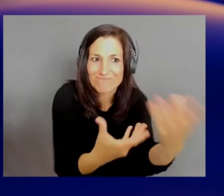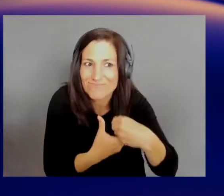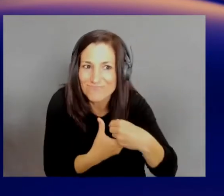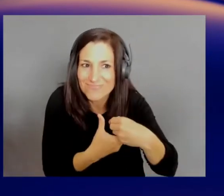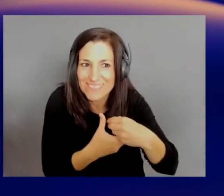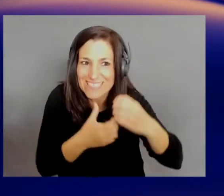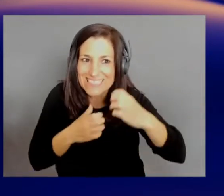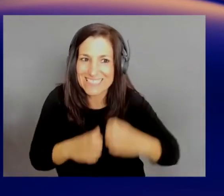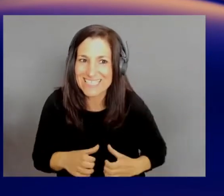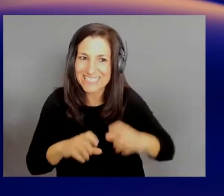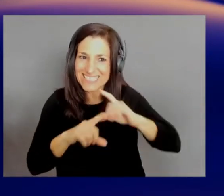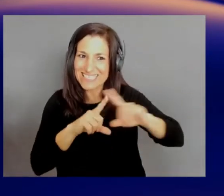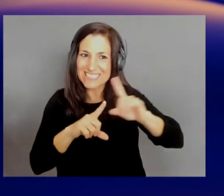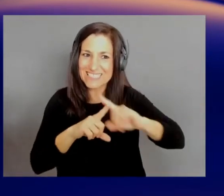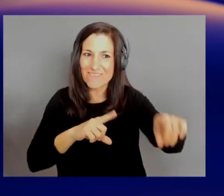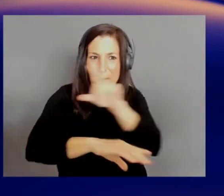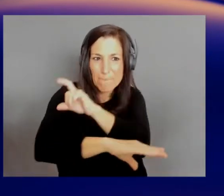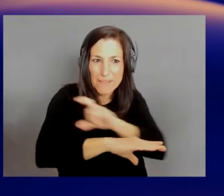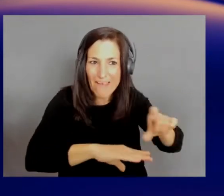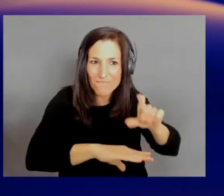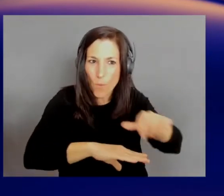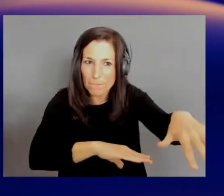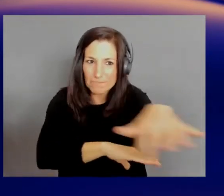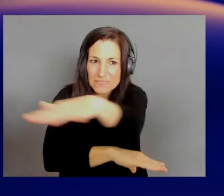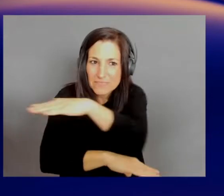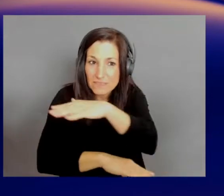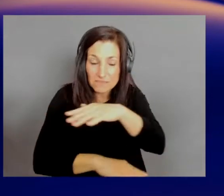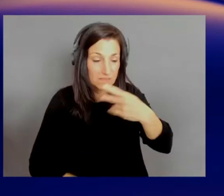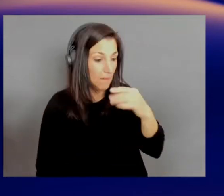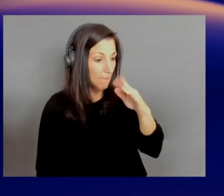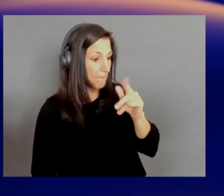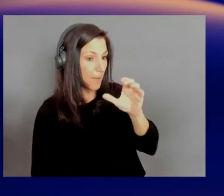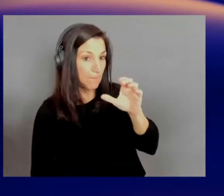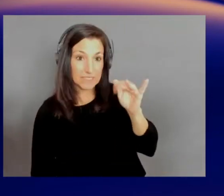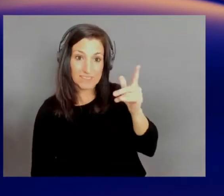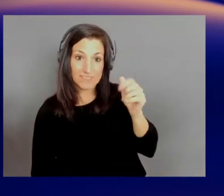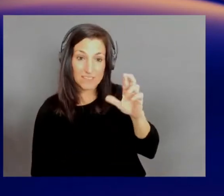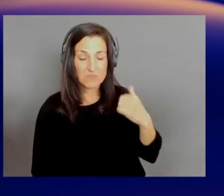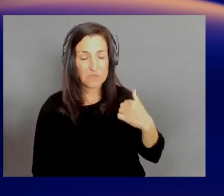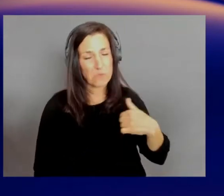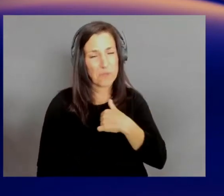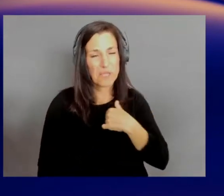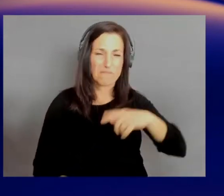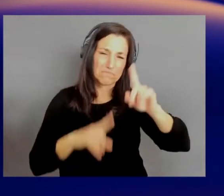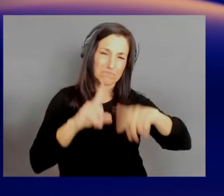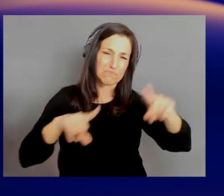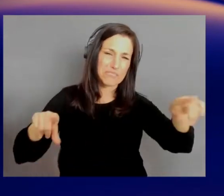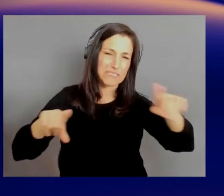and in public sector, we have various types of institutions that actually are trying to engage,